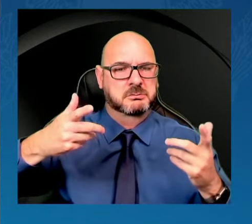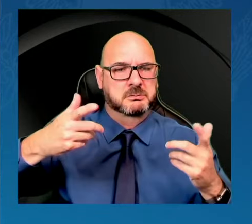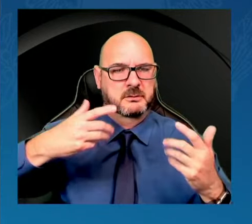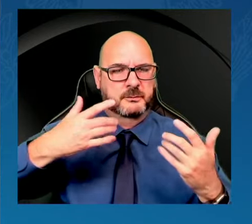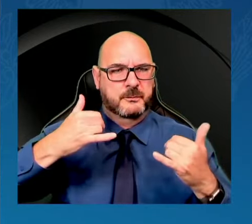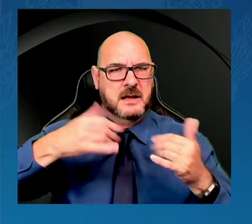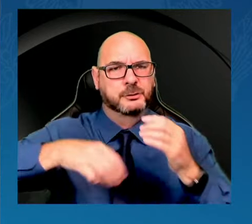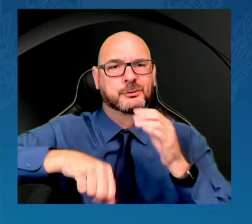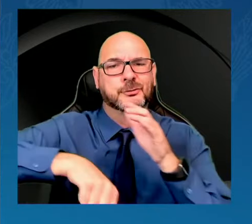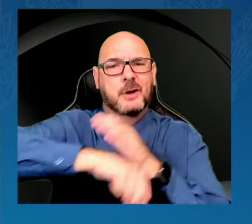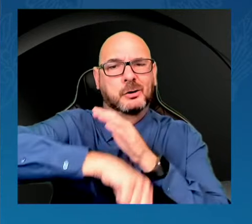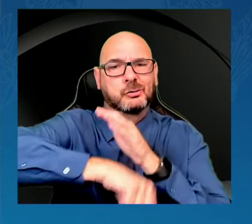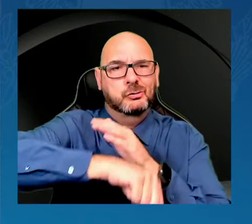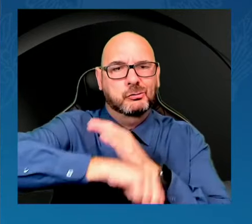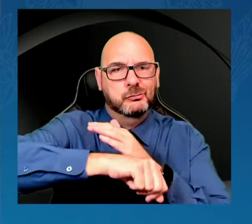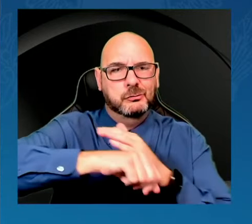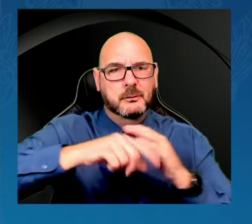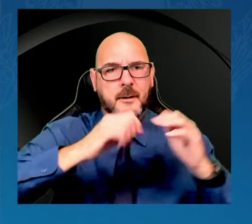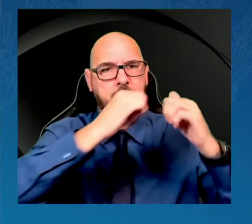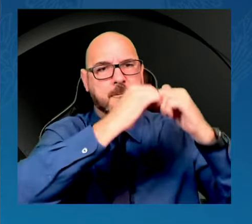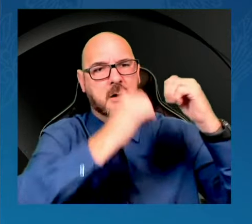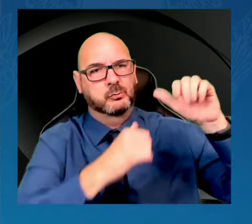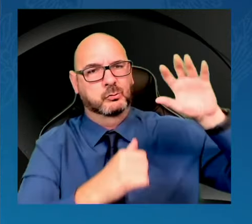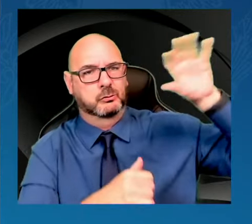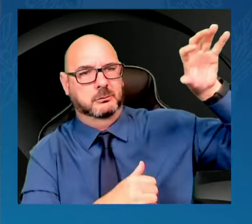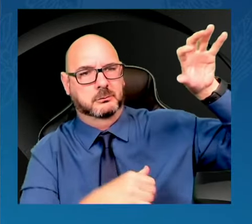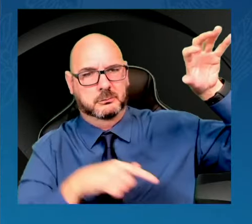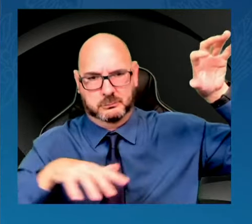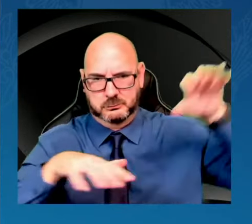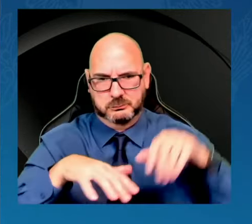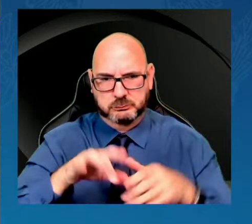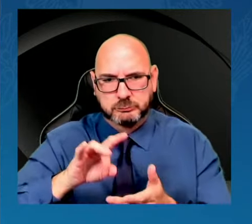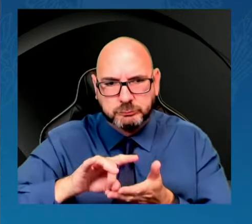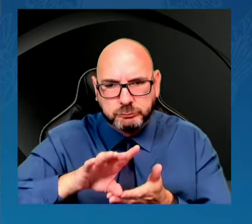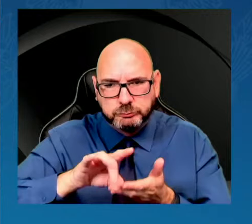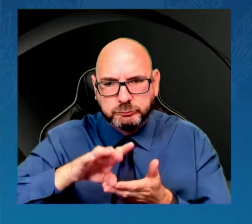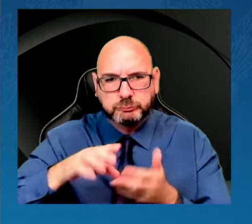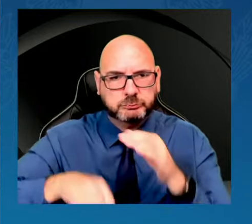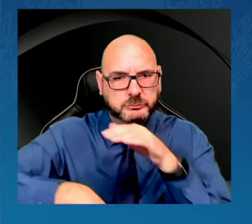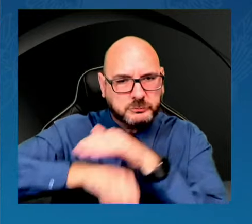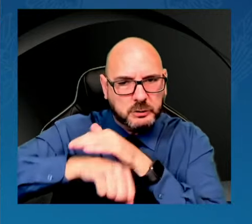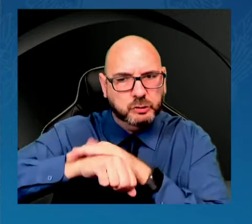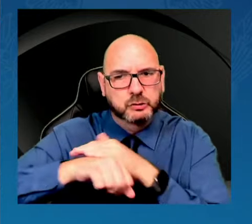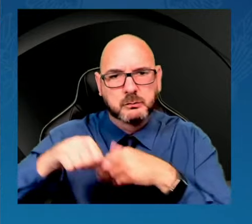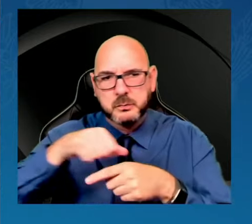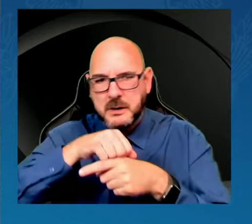And now I see alerts on the news stations about days where it's unsafe --